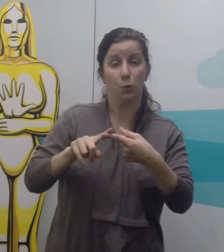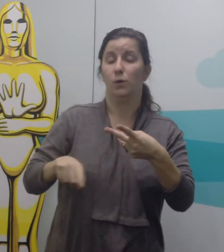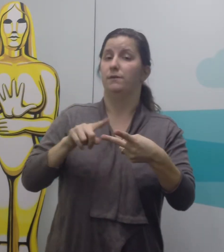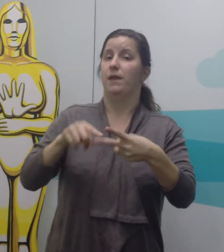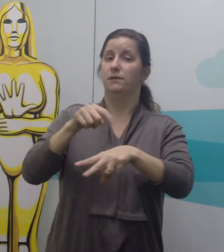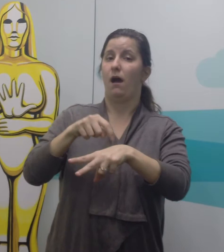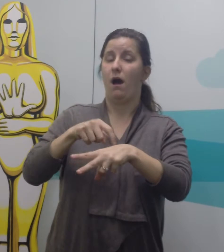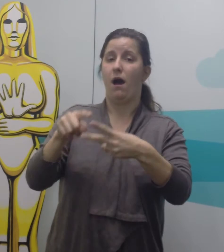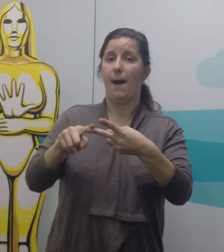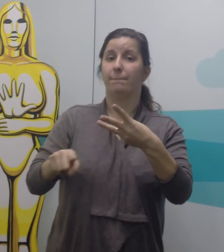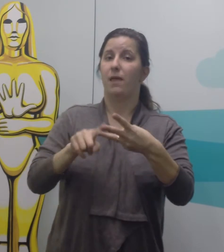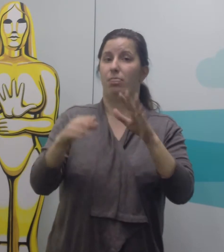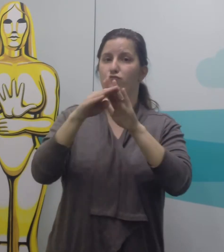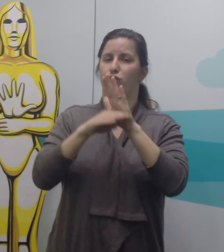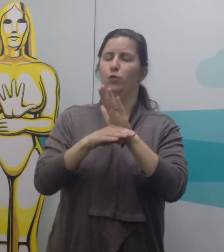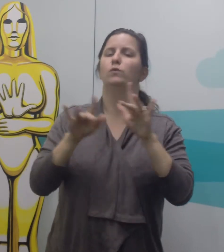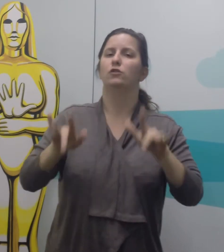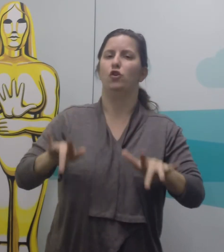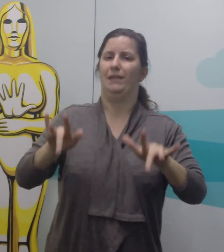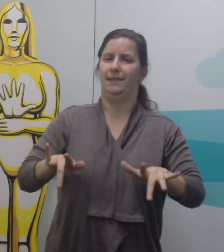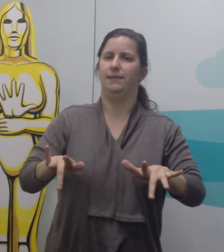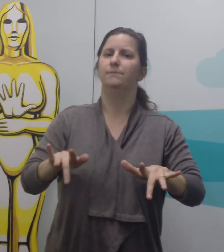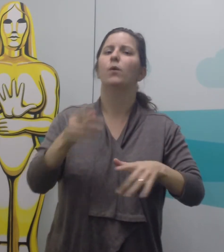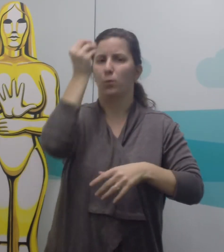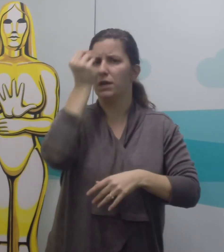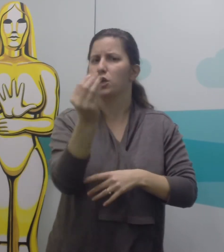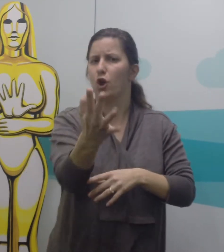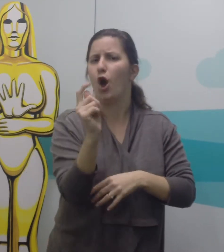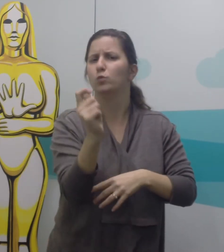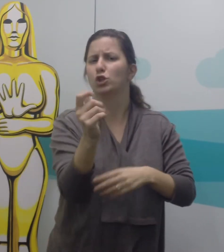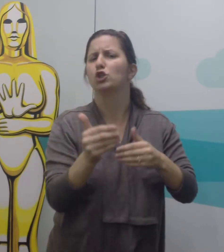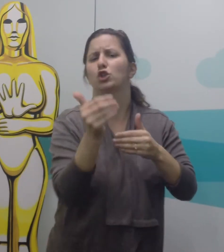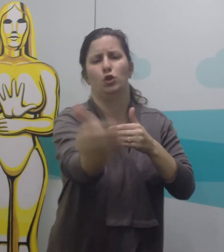Venue, time, and the rules have not yet been released, but we will let you know soon